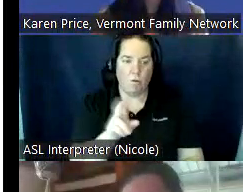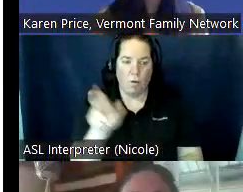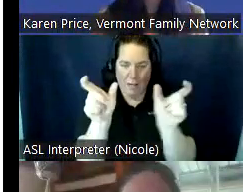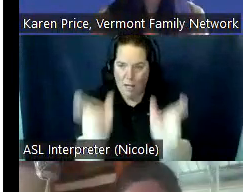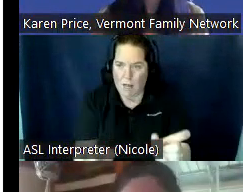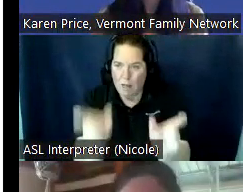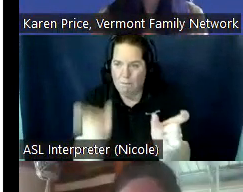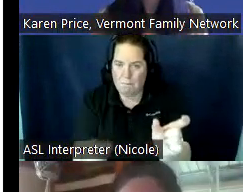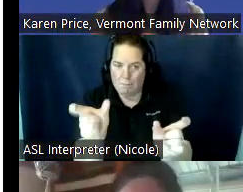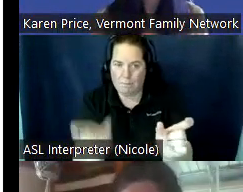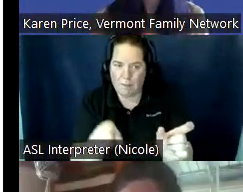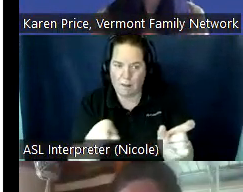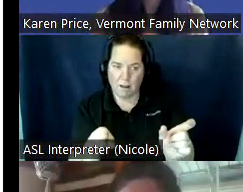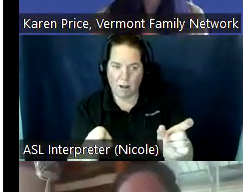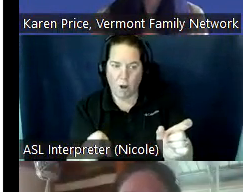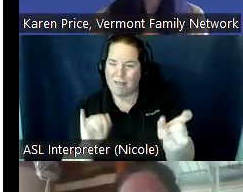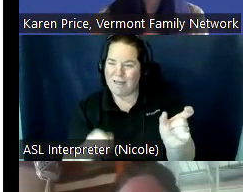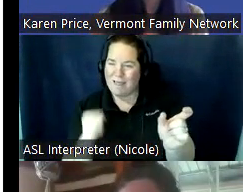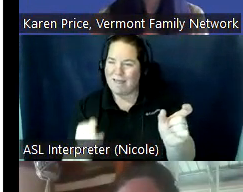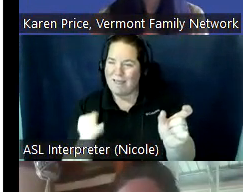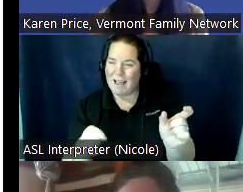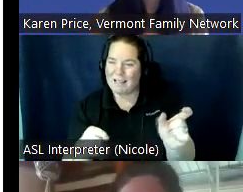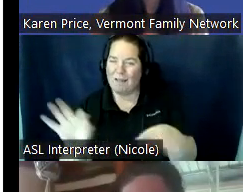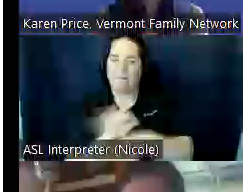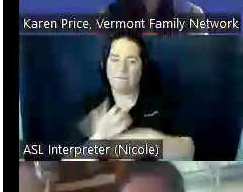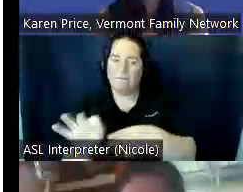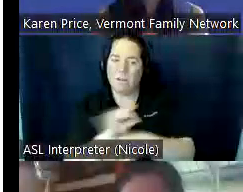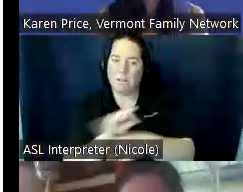functional performance and skills. Has been added under the basic skill area of